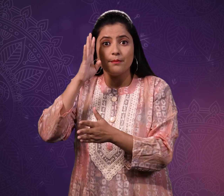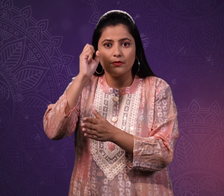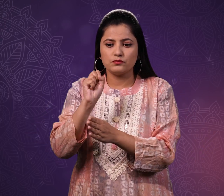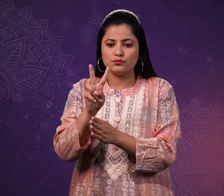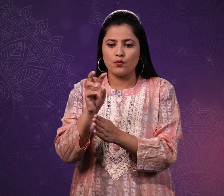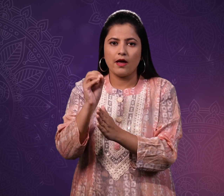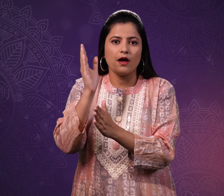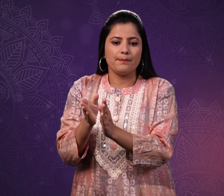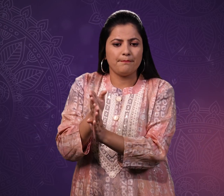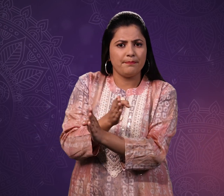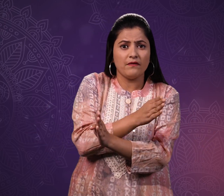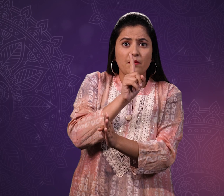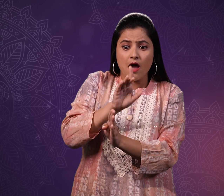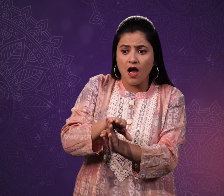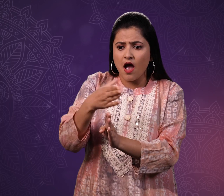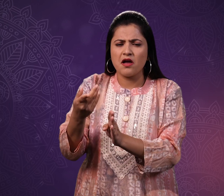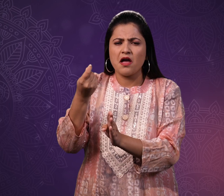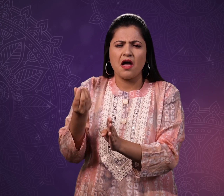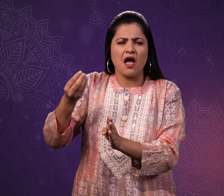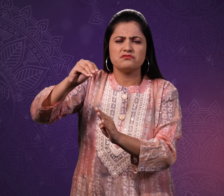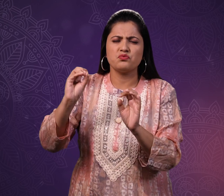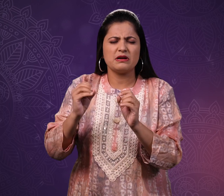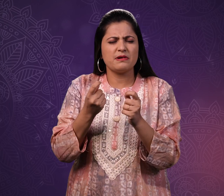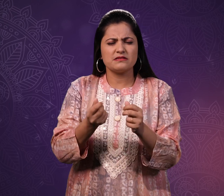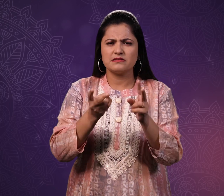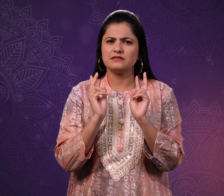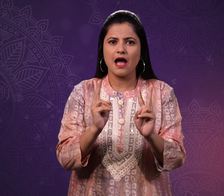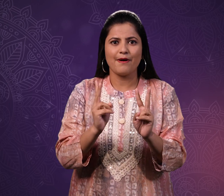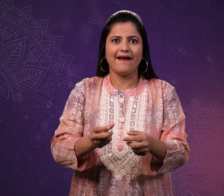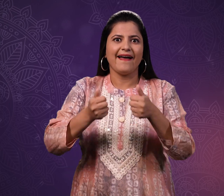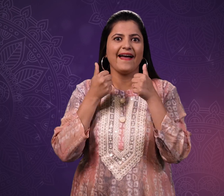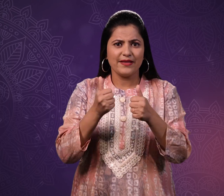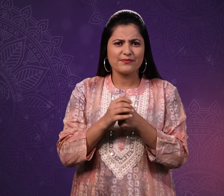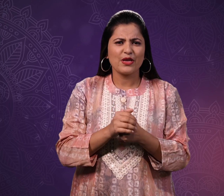Remember post the 20th, applications will not be accepted even if you are ready to pay extra.